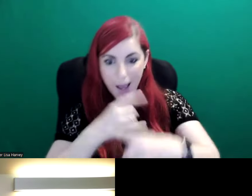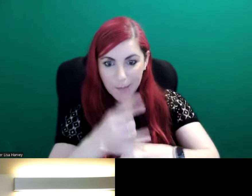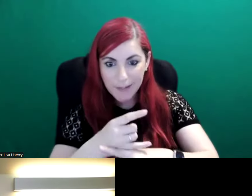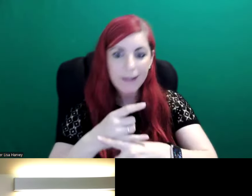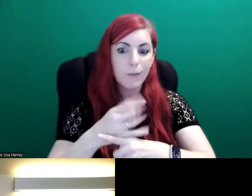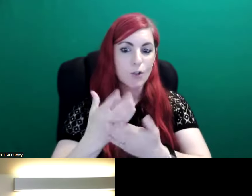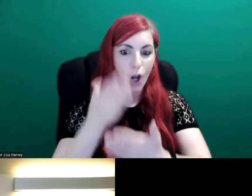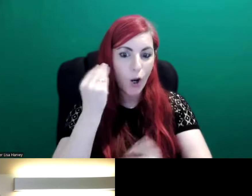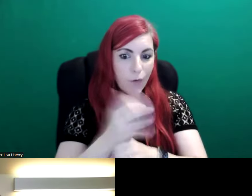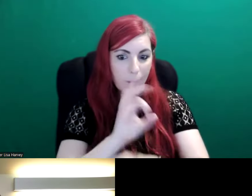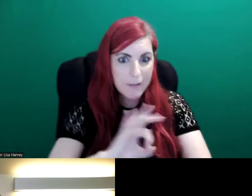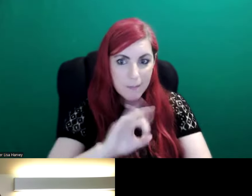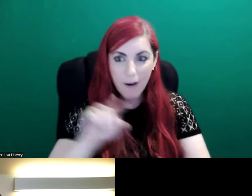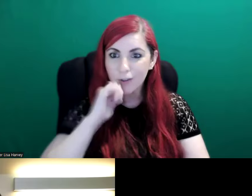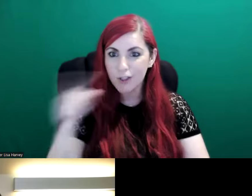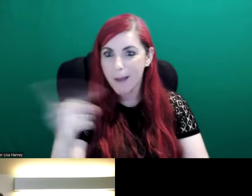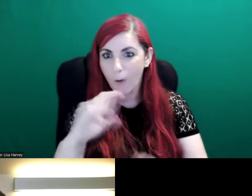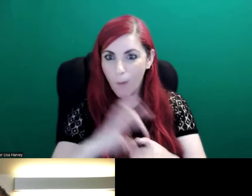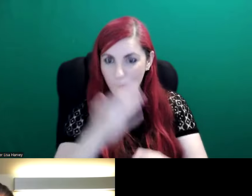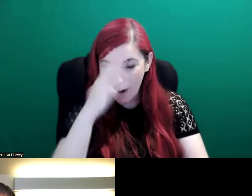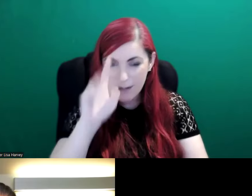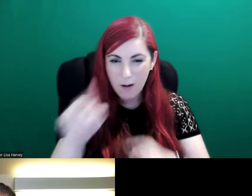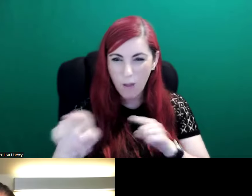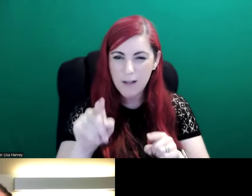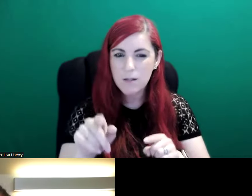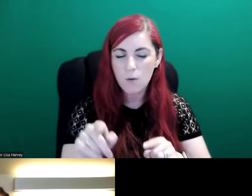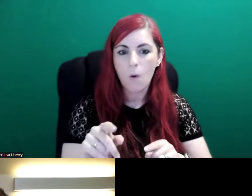when they were when she was training there. So no, they were not romantically